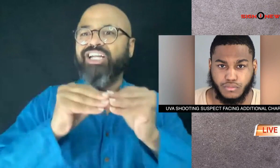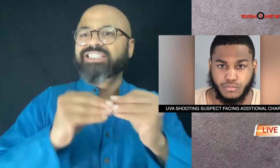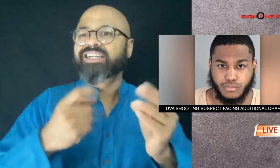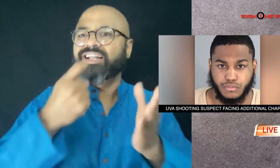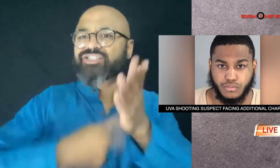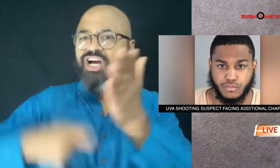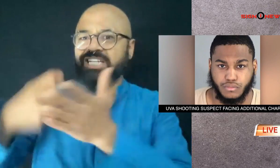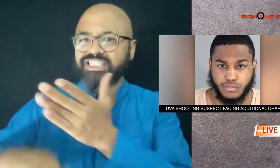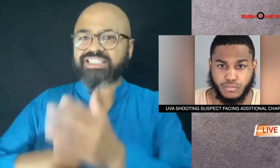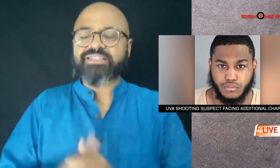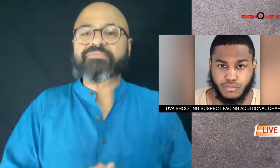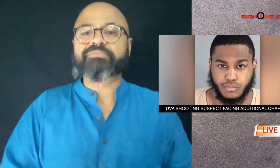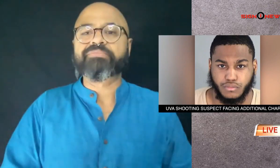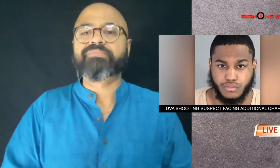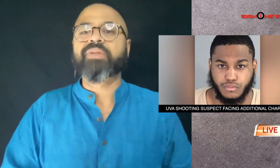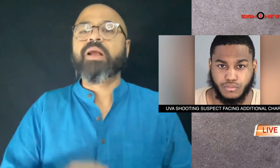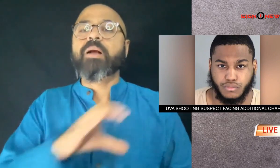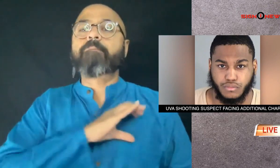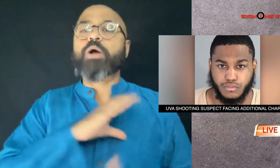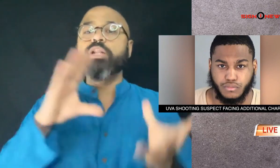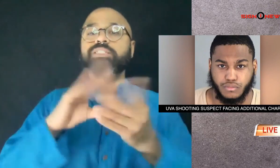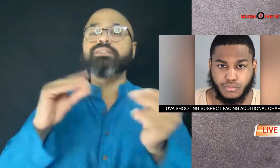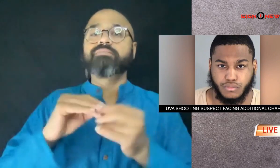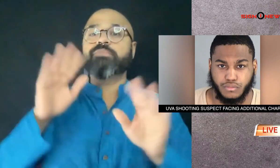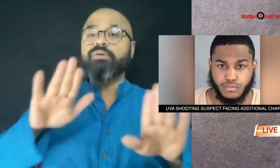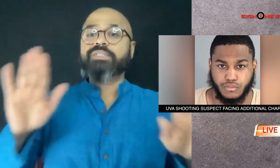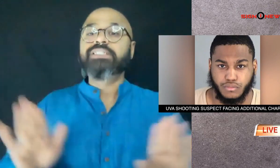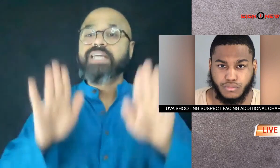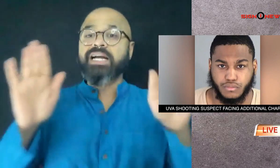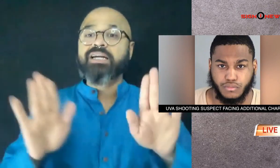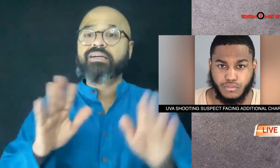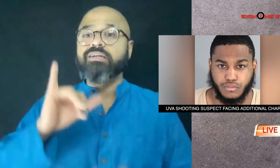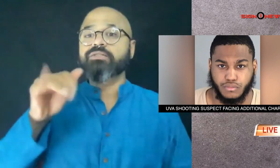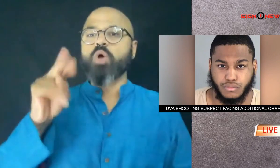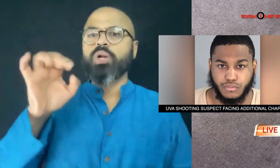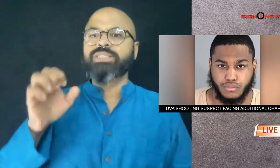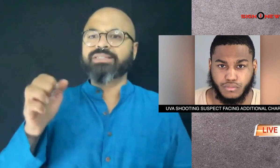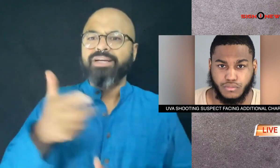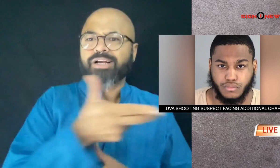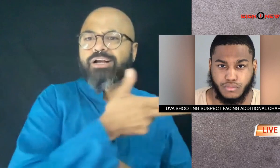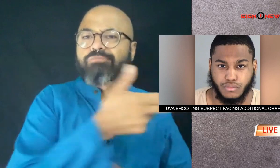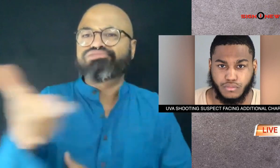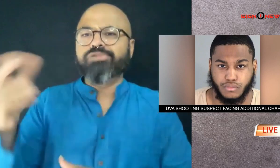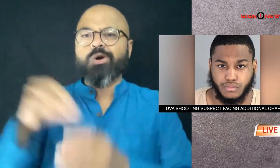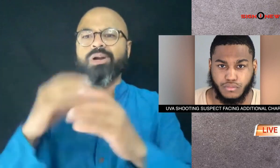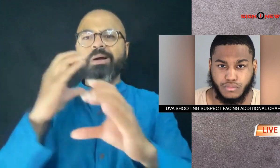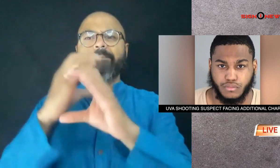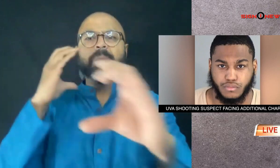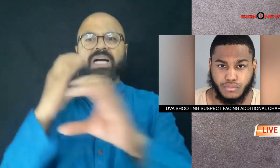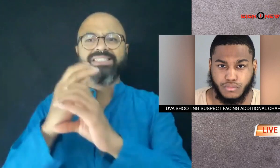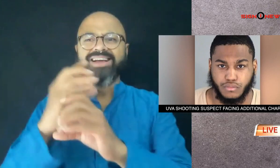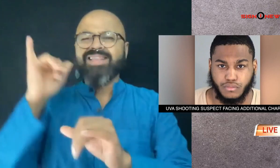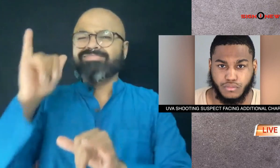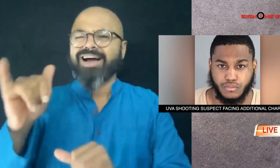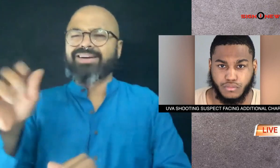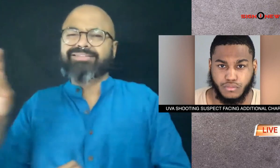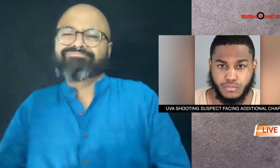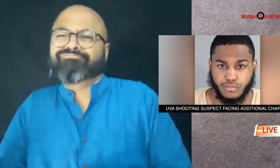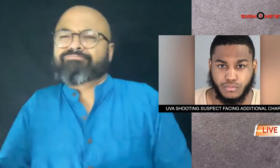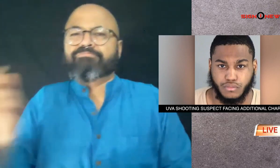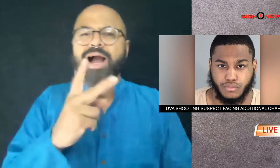charges now police say on Sunday Jones open fire on a bus that had just returned to the